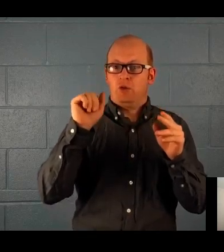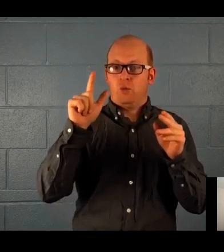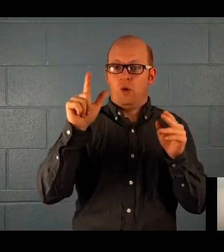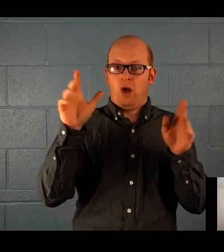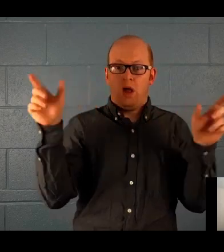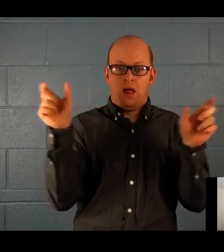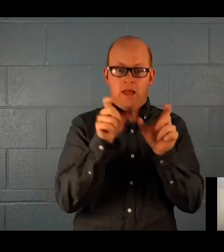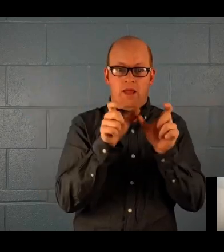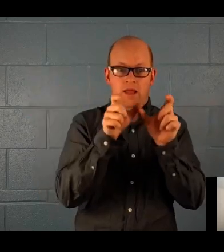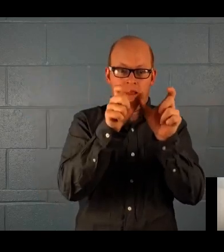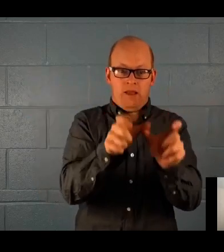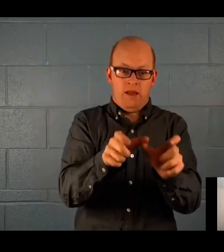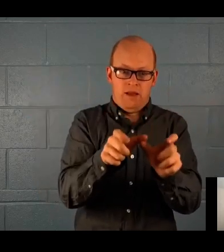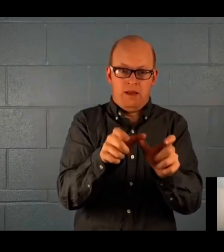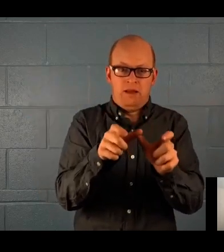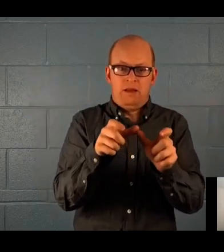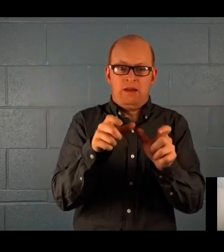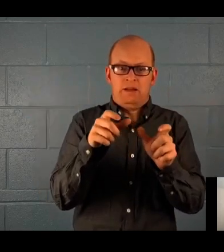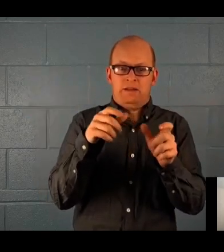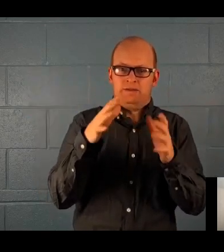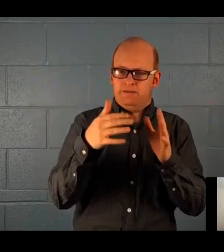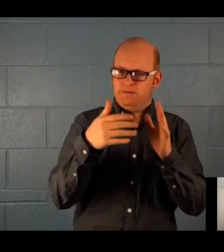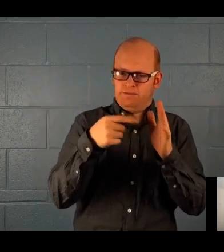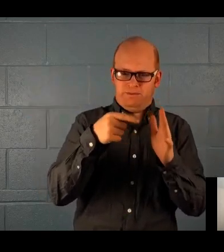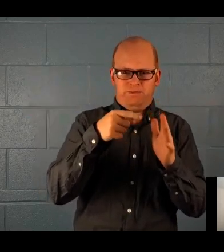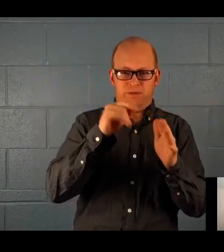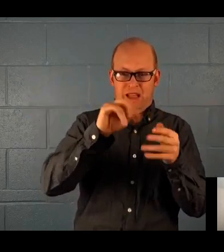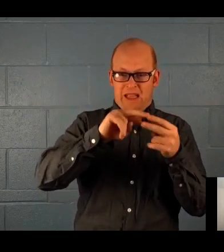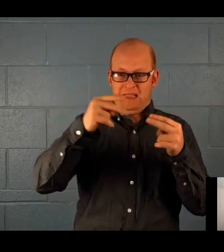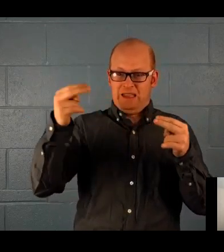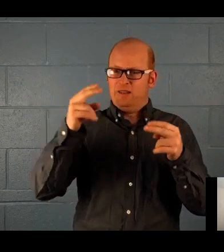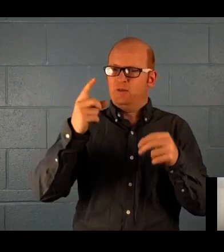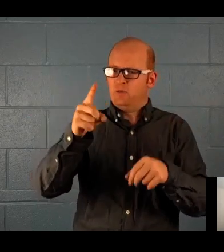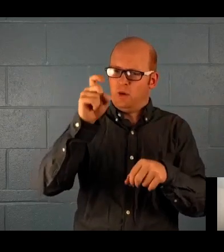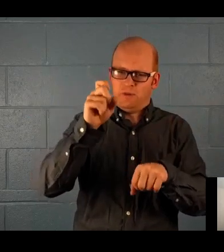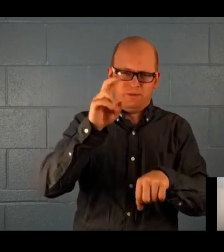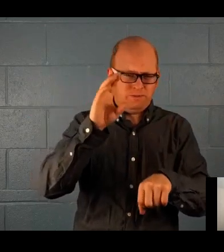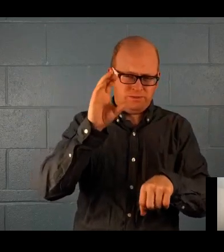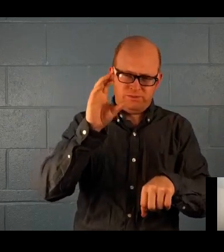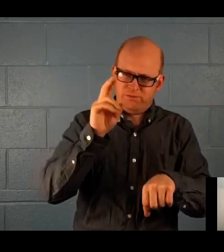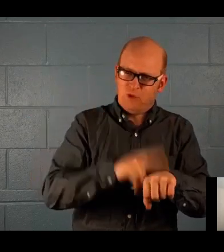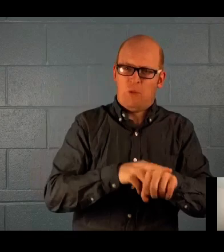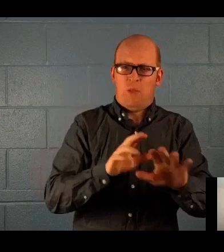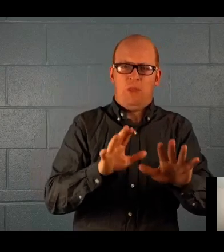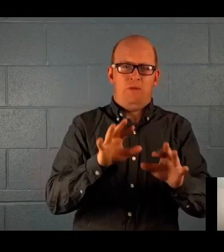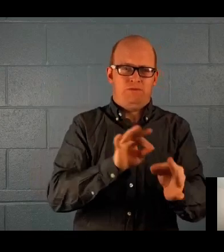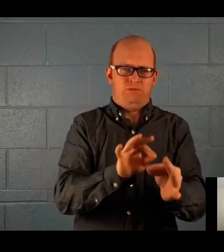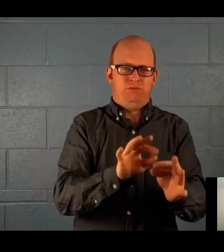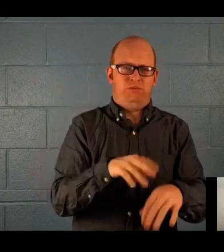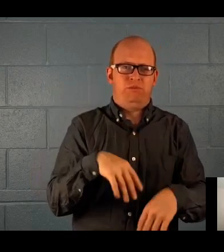a loss of retinal function in a dose dependent fashion. In other words, the more dual vector or the more front half